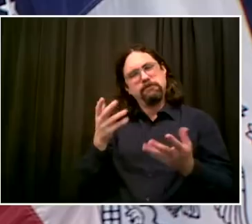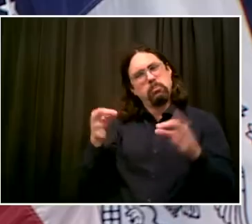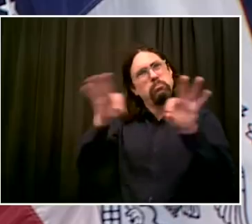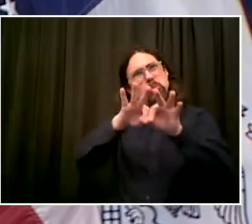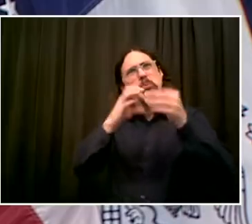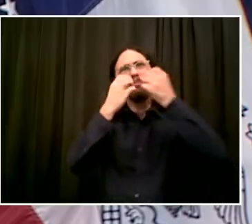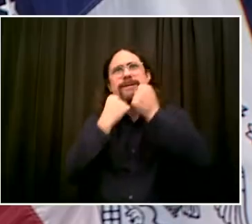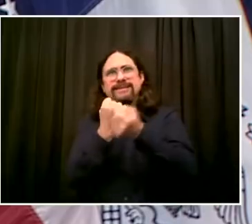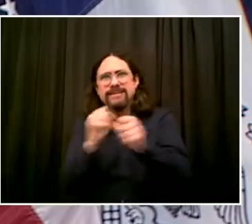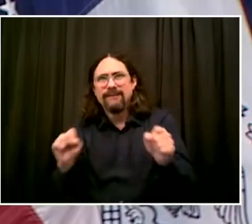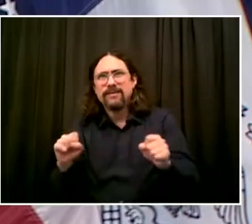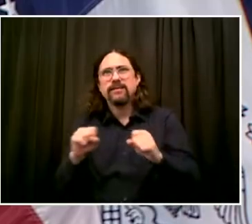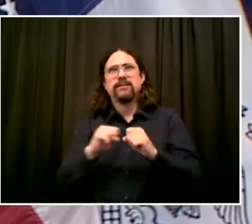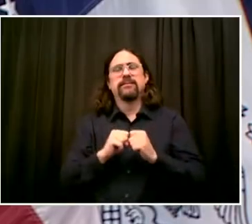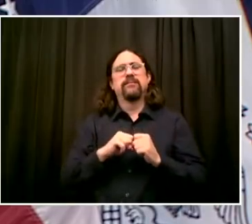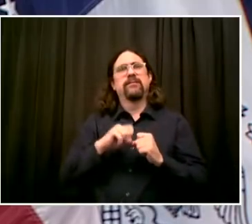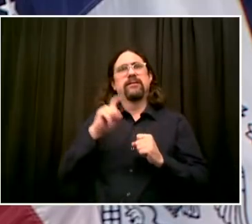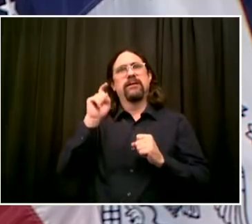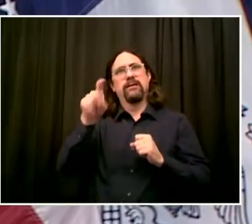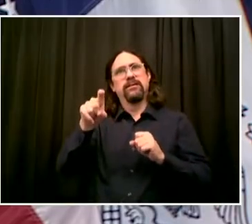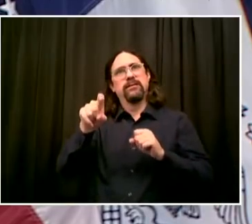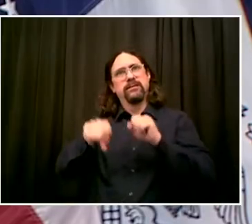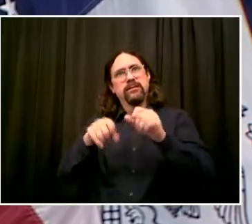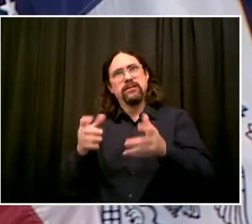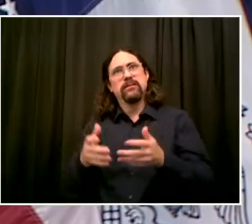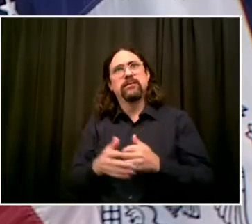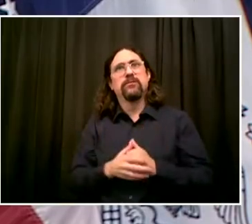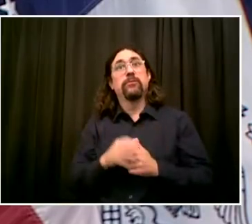SEE THESE THINGS DIFFERENTLY THAN SOME OF THE ADVOCATES DO. TRAFFIC